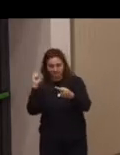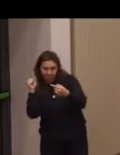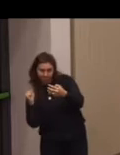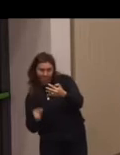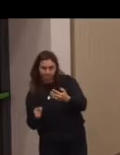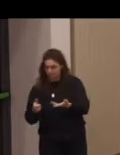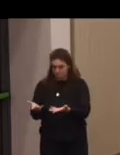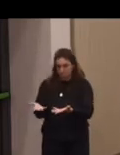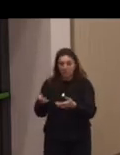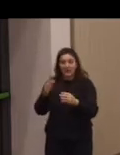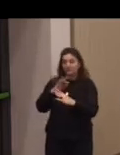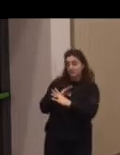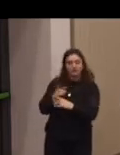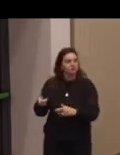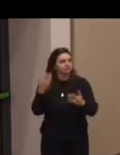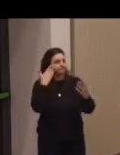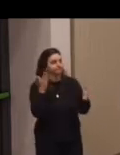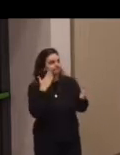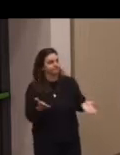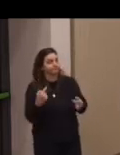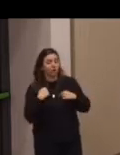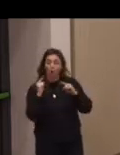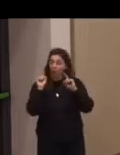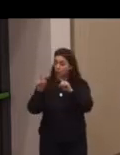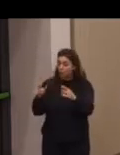often implemented through schools. So children with disabilities will miss out.